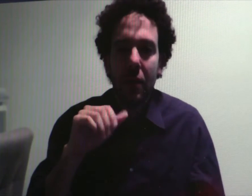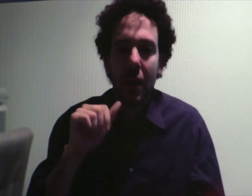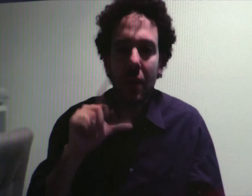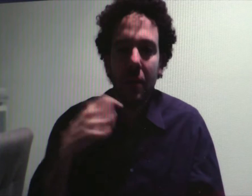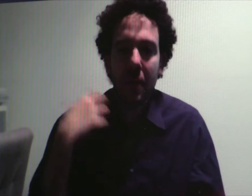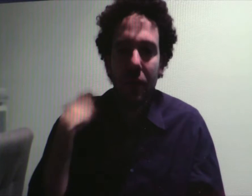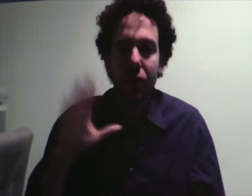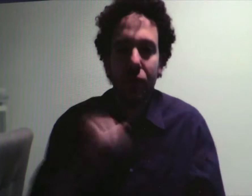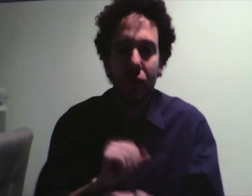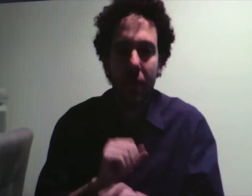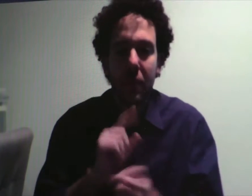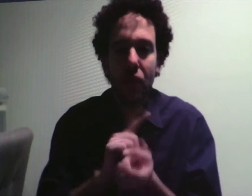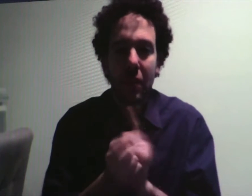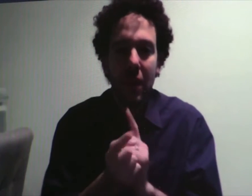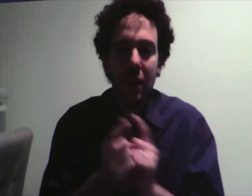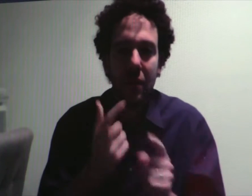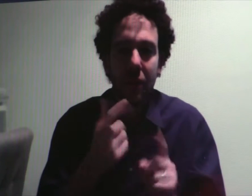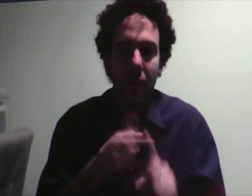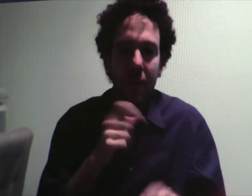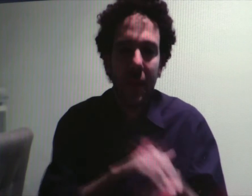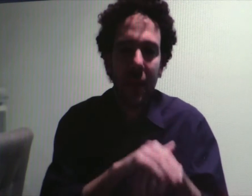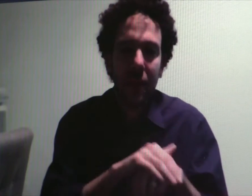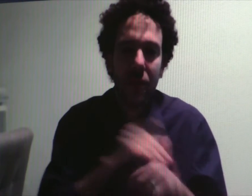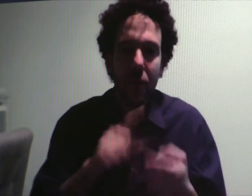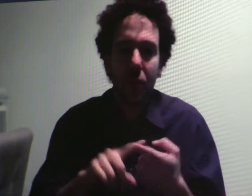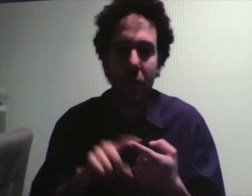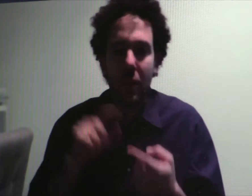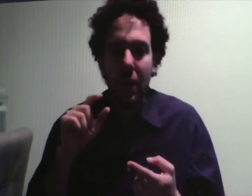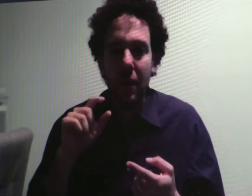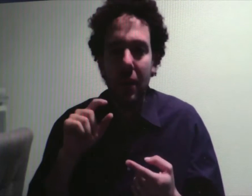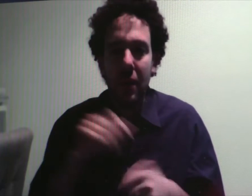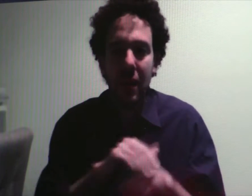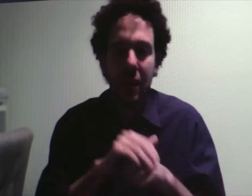We also have ASL Master, and their job is to translate the English script into ASL.